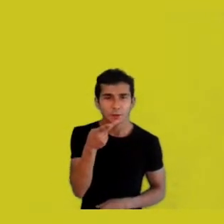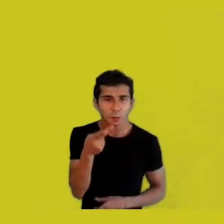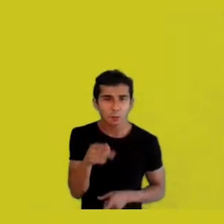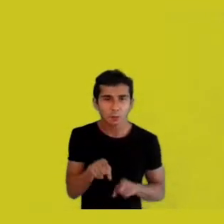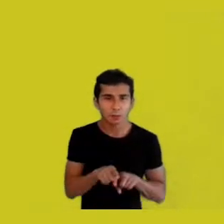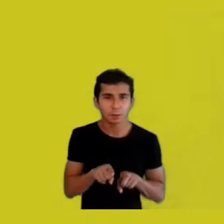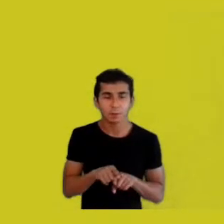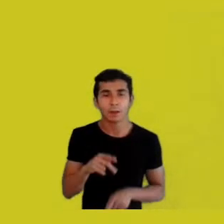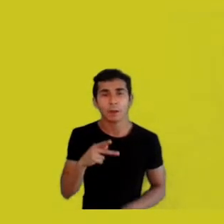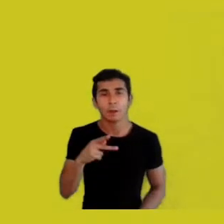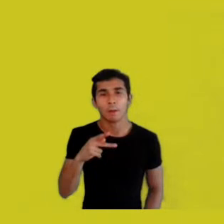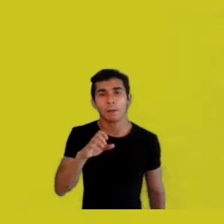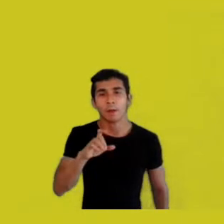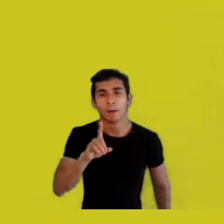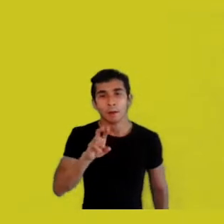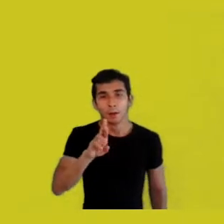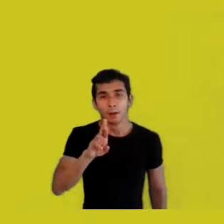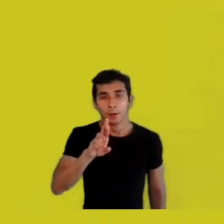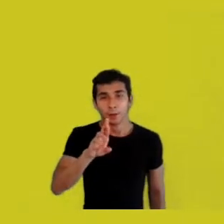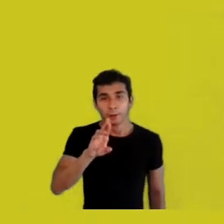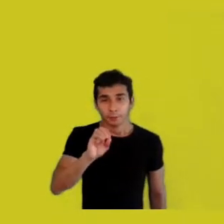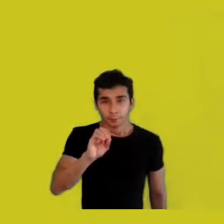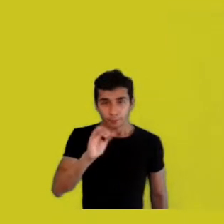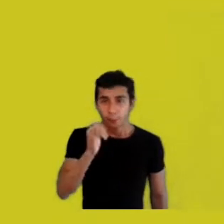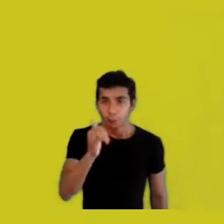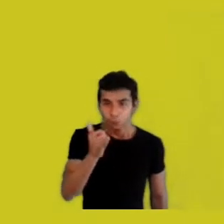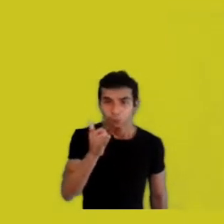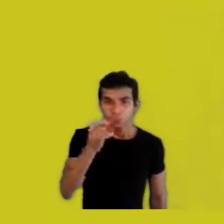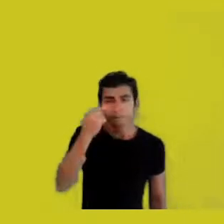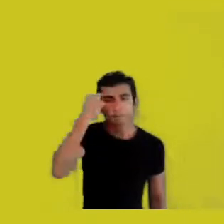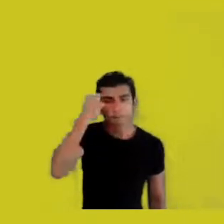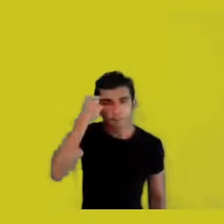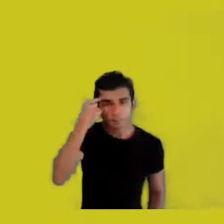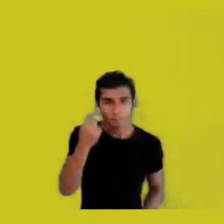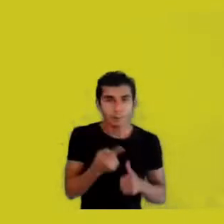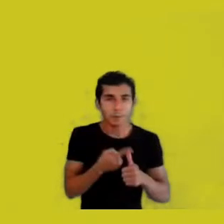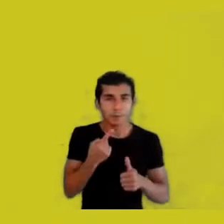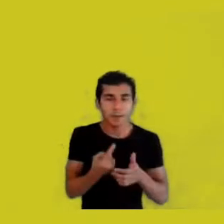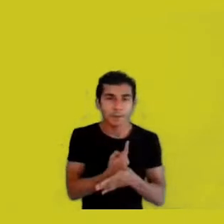I keep thinking about Felipe’s question